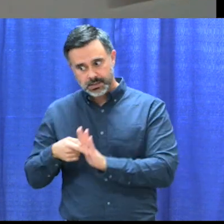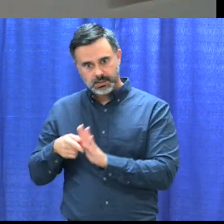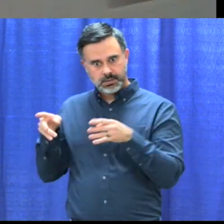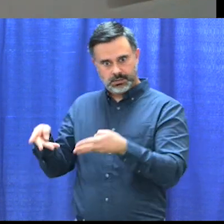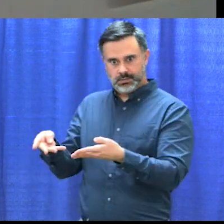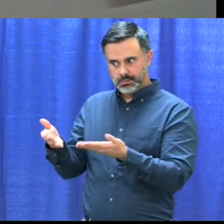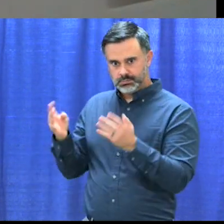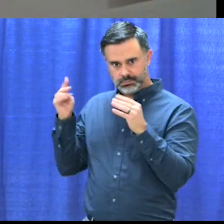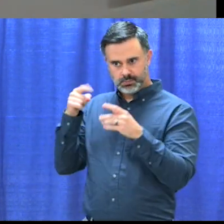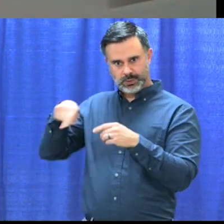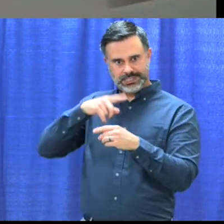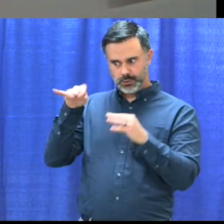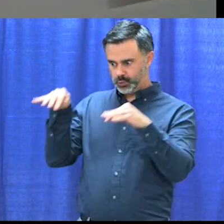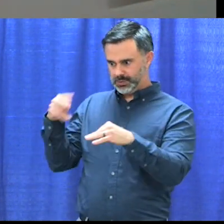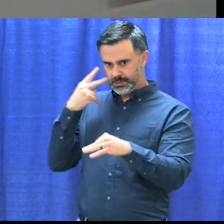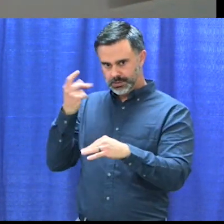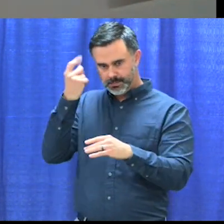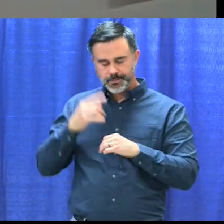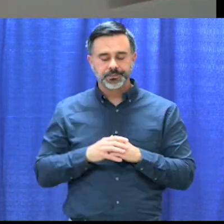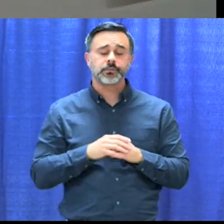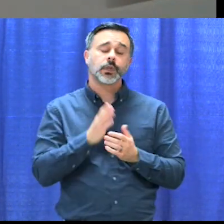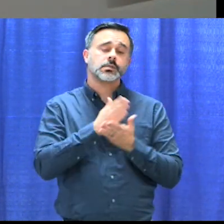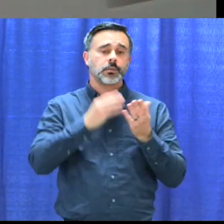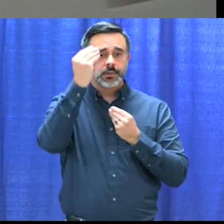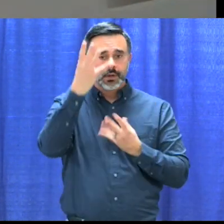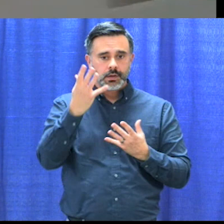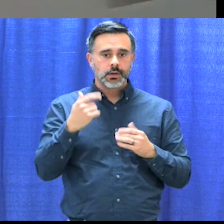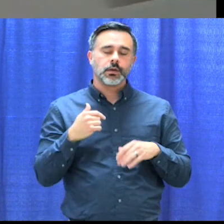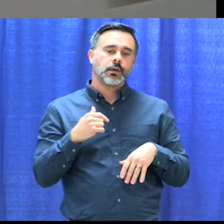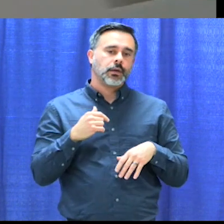For a little bit of data IUSD is currently in state receivership I know there are other